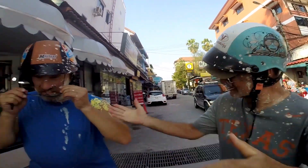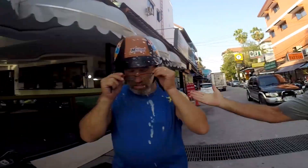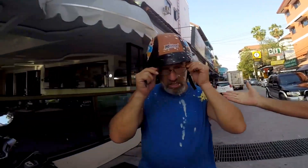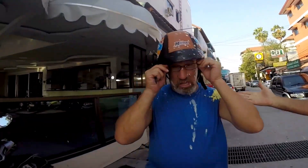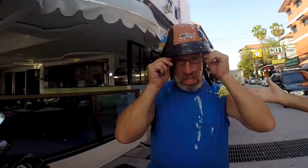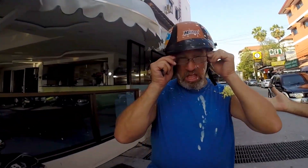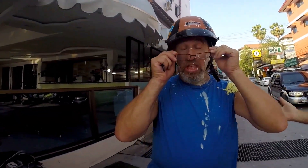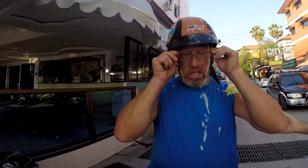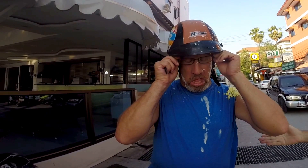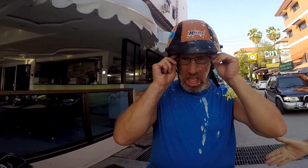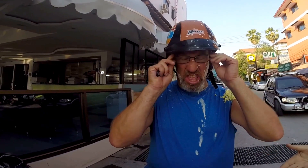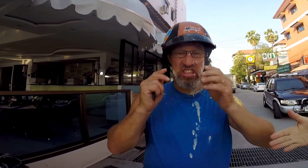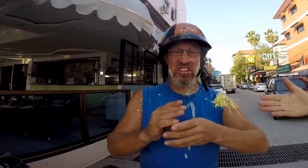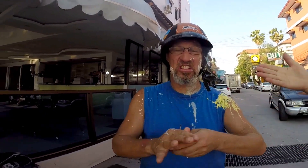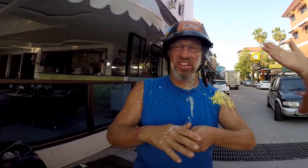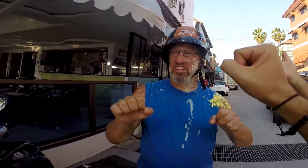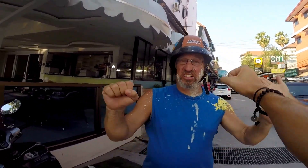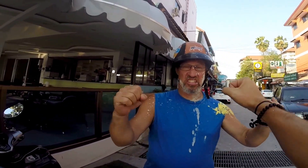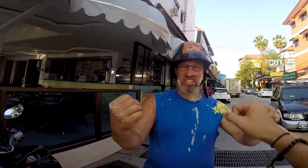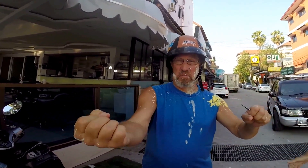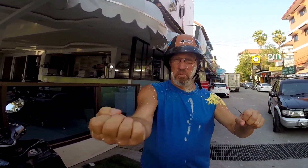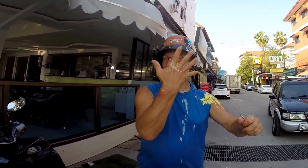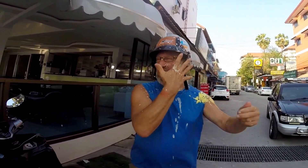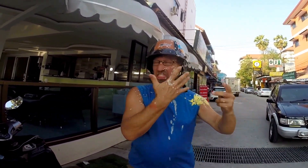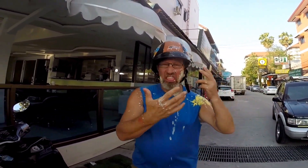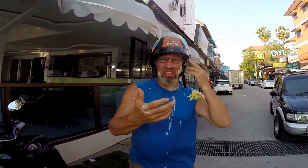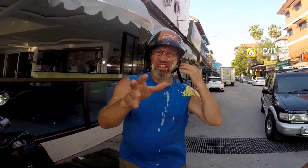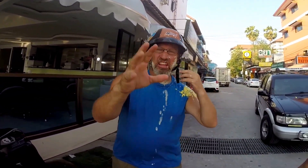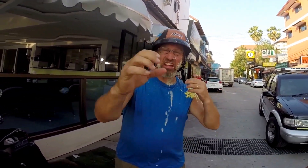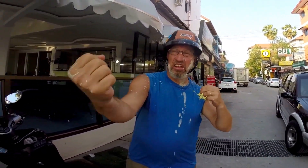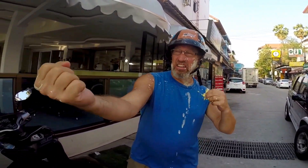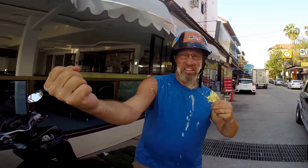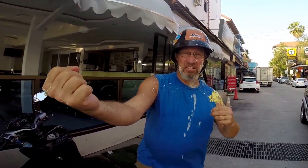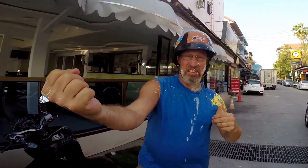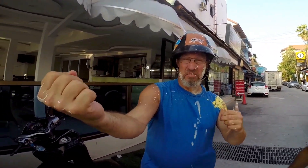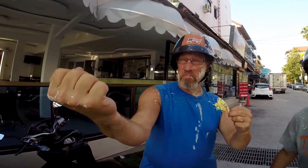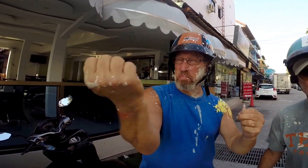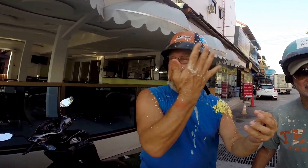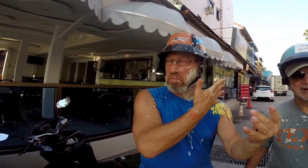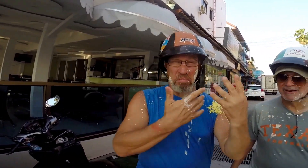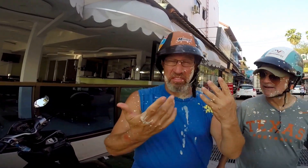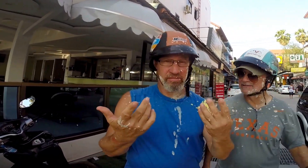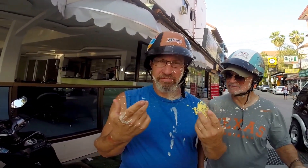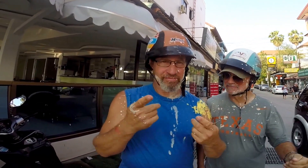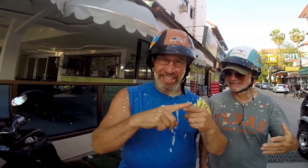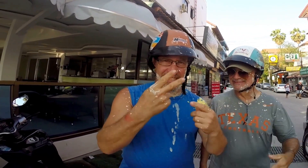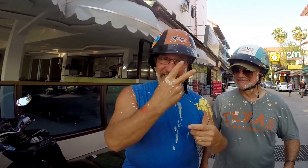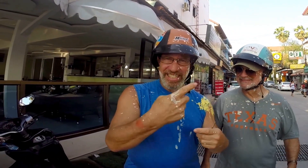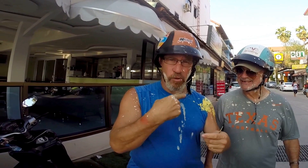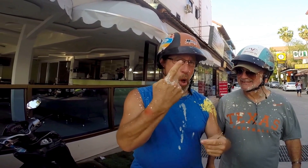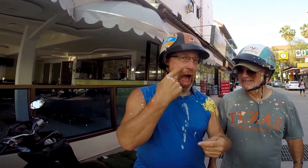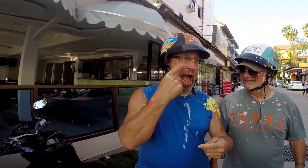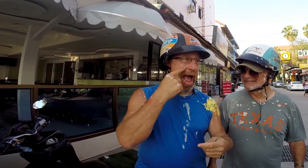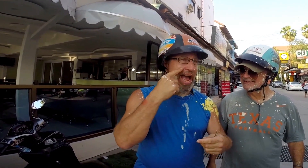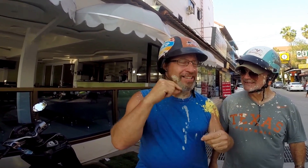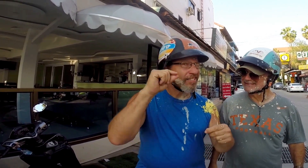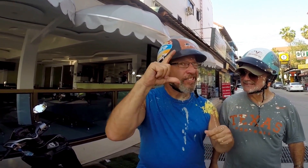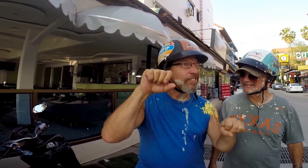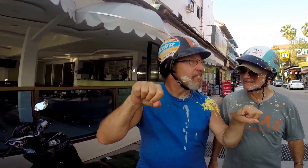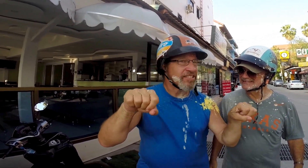Got a lot splattered on me, I could only see with one eye while riding the motorcycle.